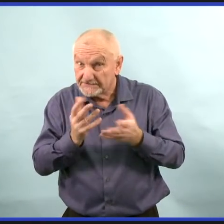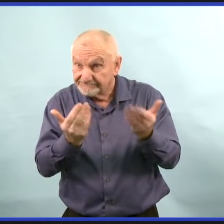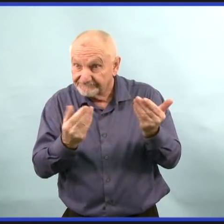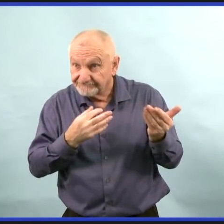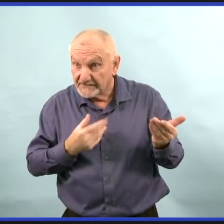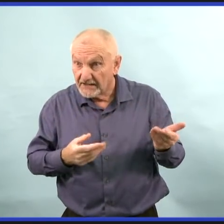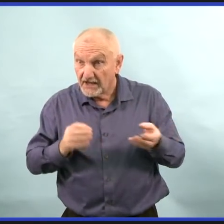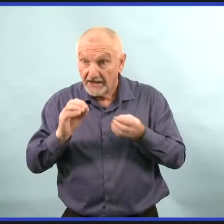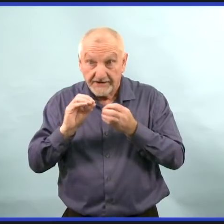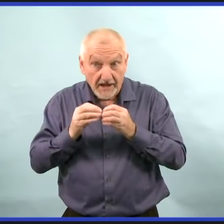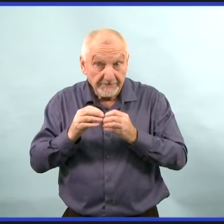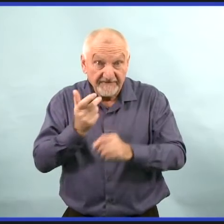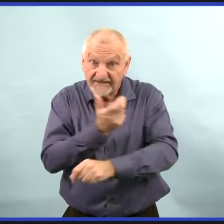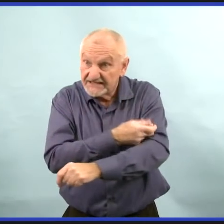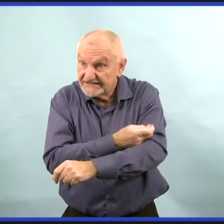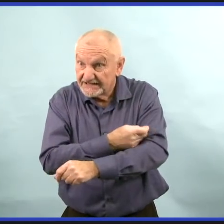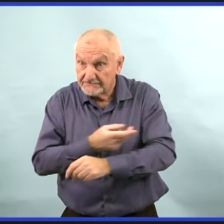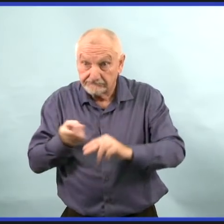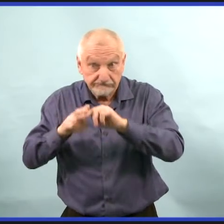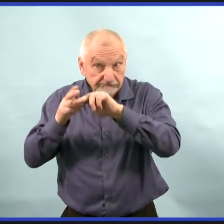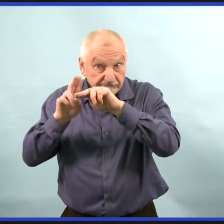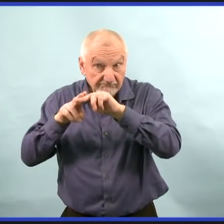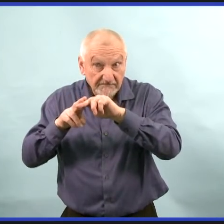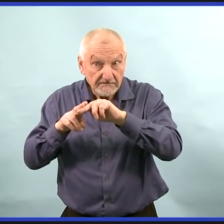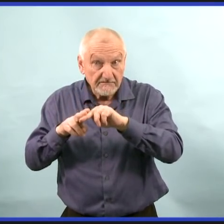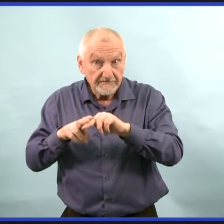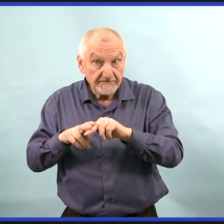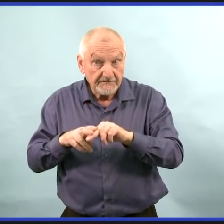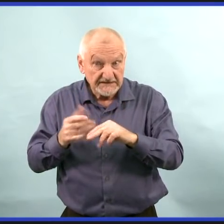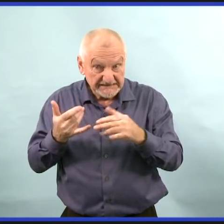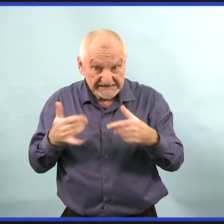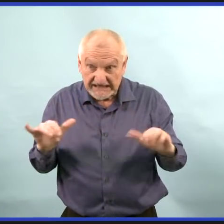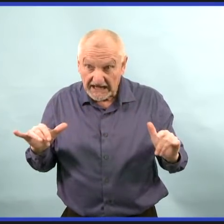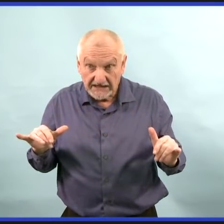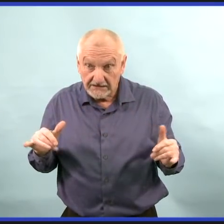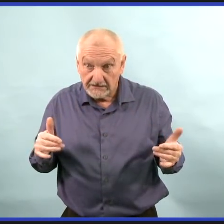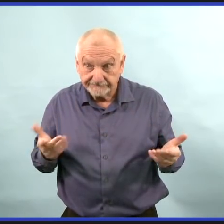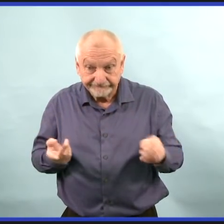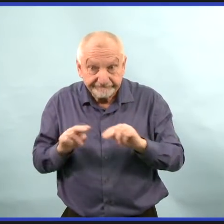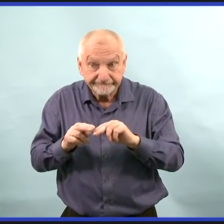there's been less than a 5 5 increase in winkler and just over 2 percent in the rms stanley